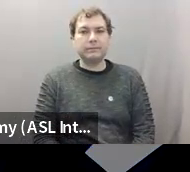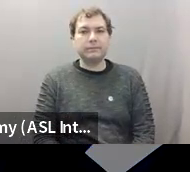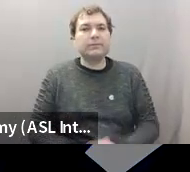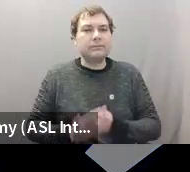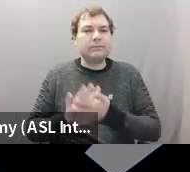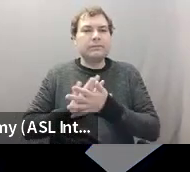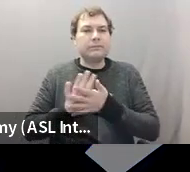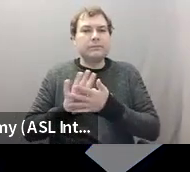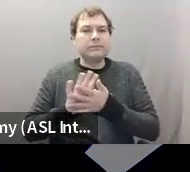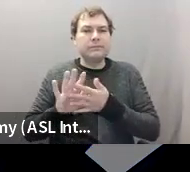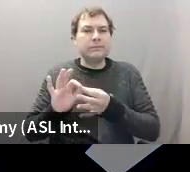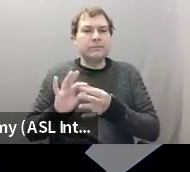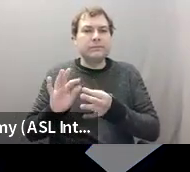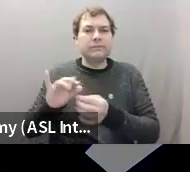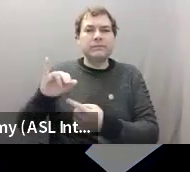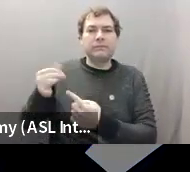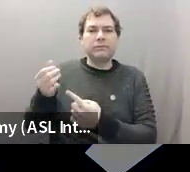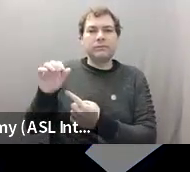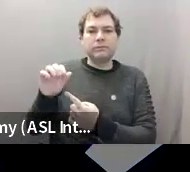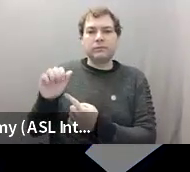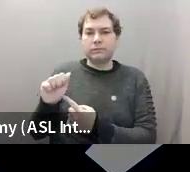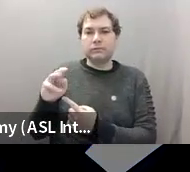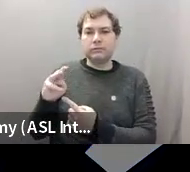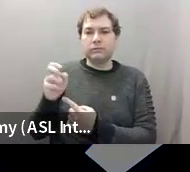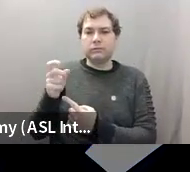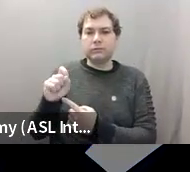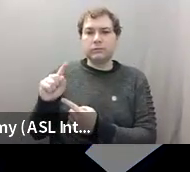james turner: This is James Turniff from disability link.